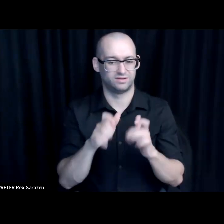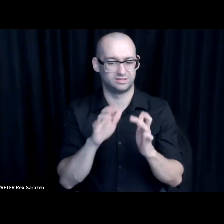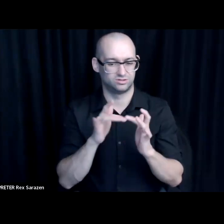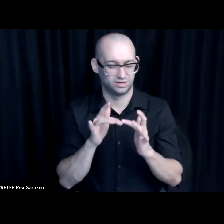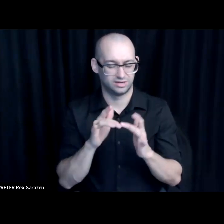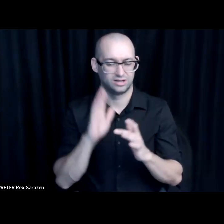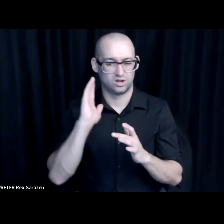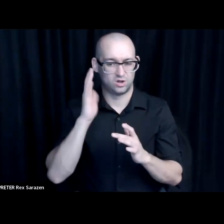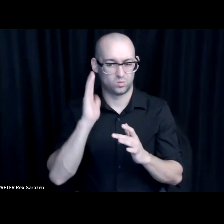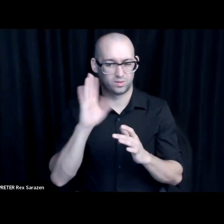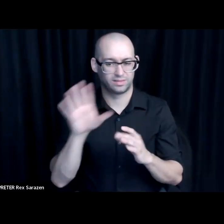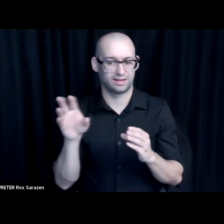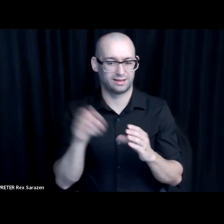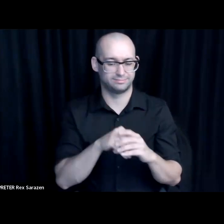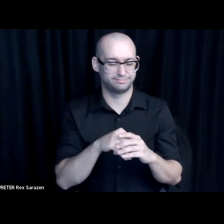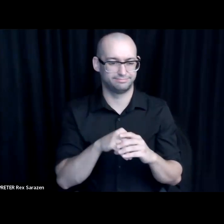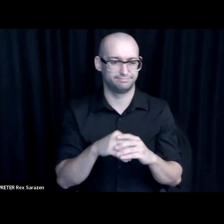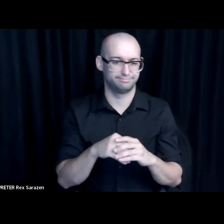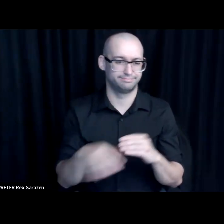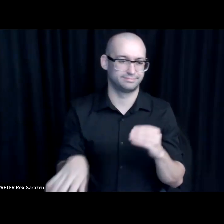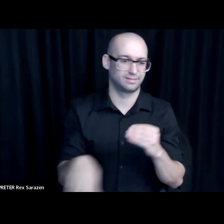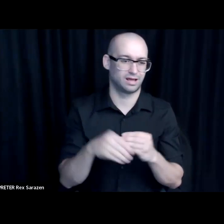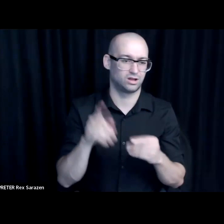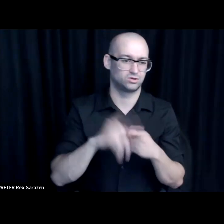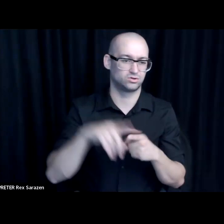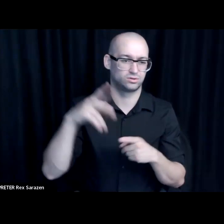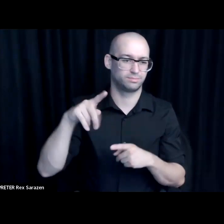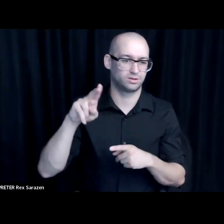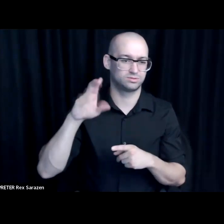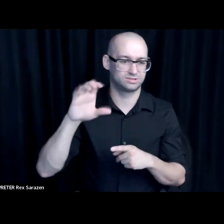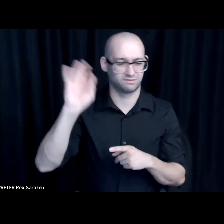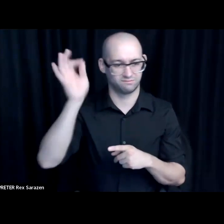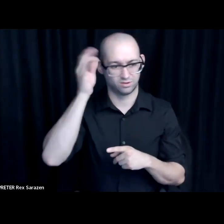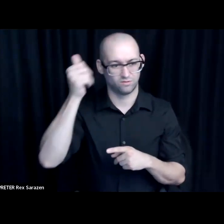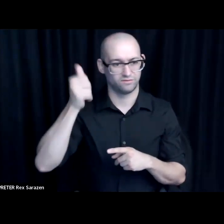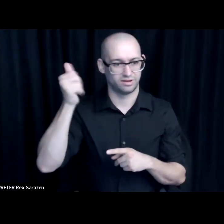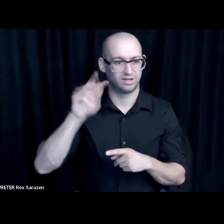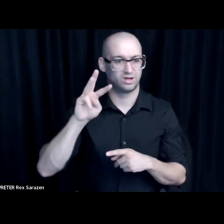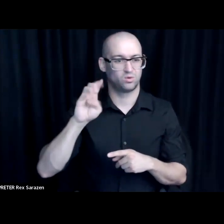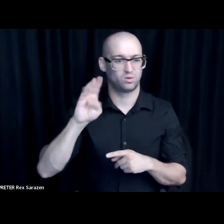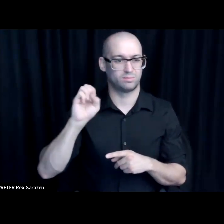the PUC’s Federal Funding Account website. We will send all of that information out